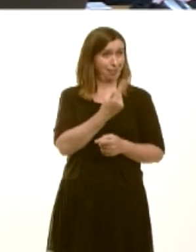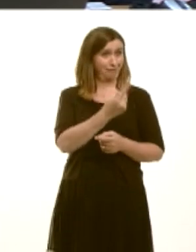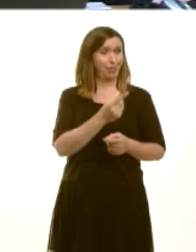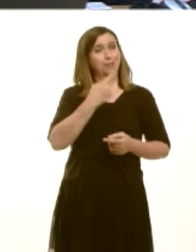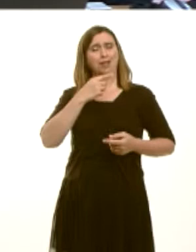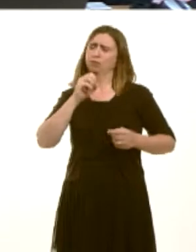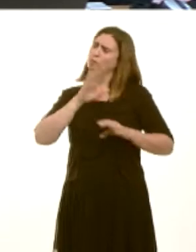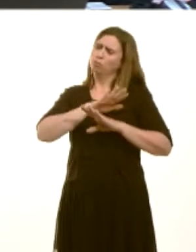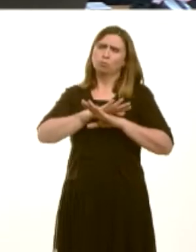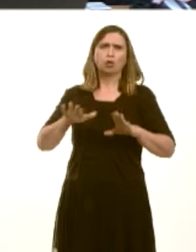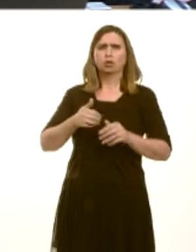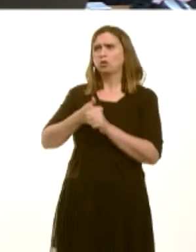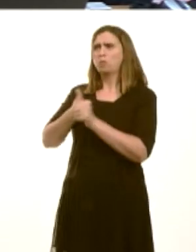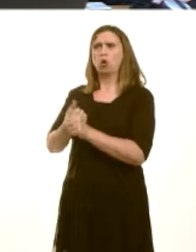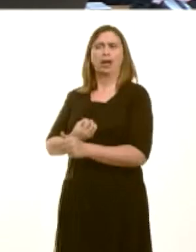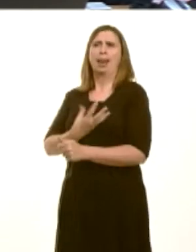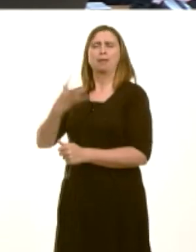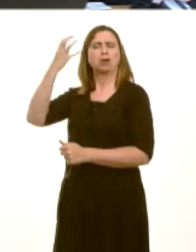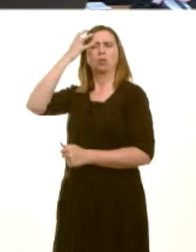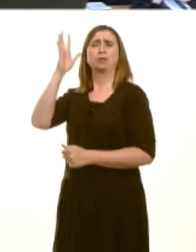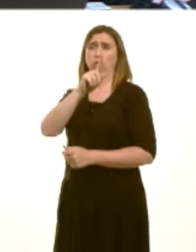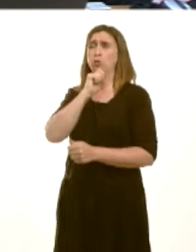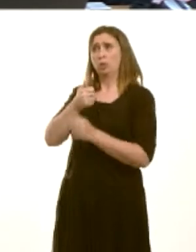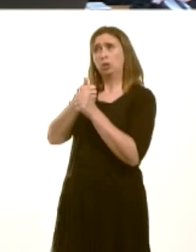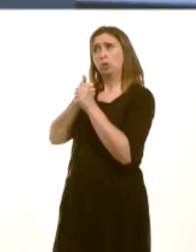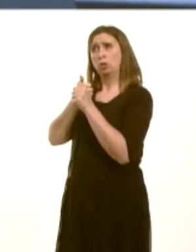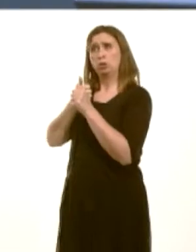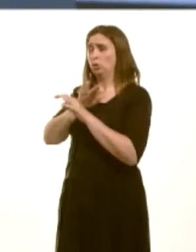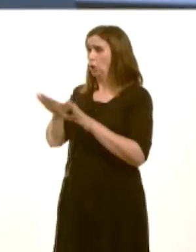Labour Queenís Speech and she will look to vote it down in certain circumstances. That